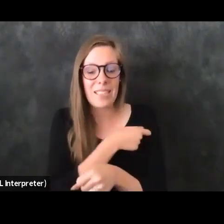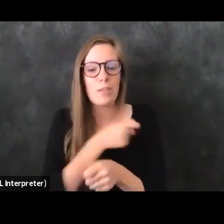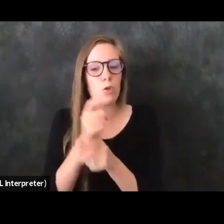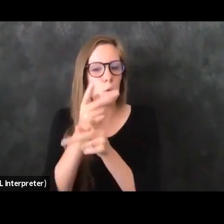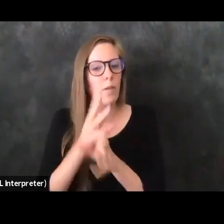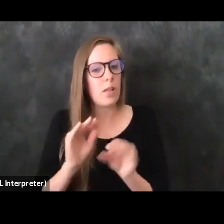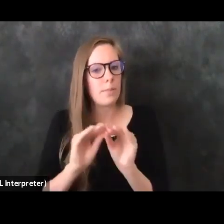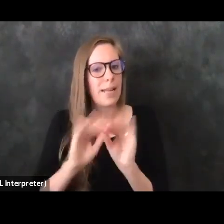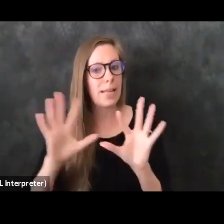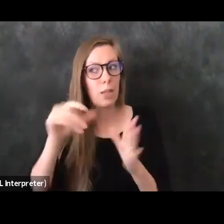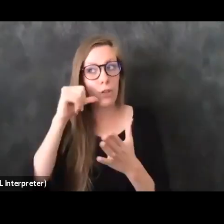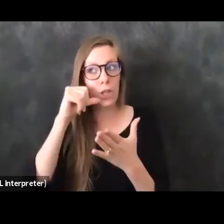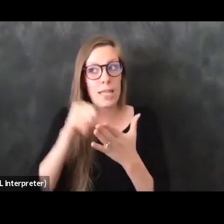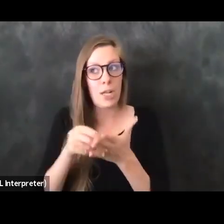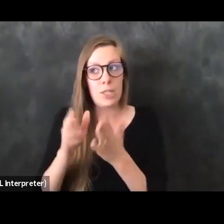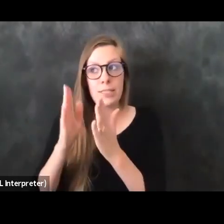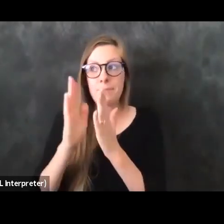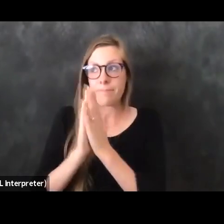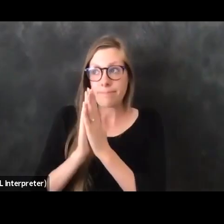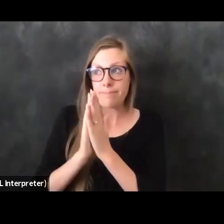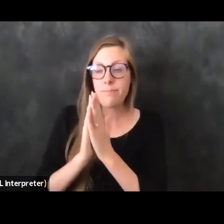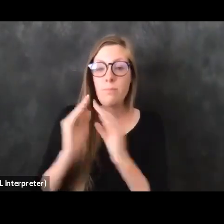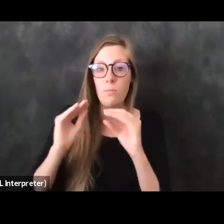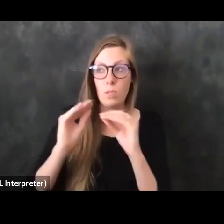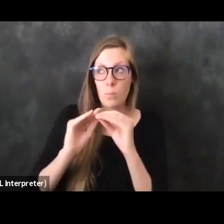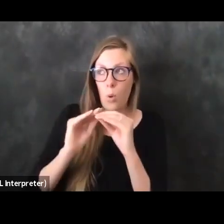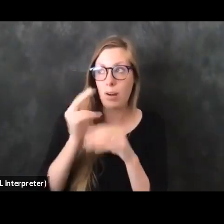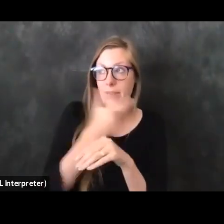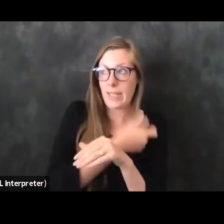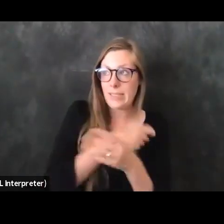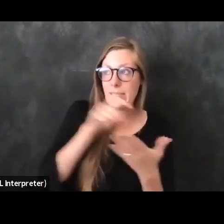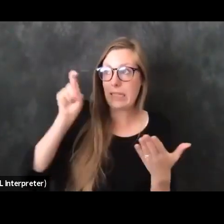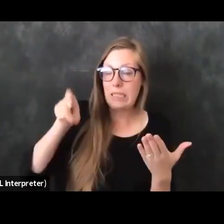letter to the state requesting more supply, Sonoma counties allocations have